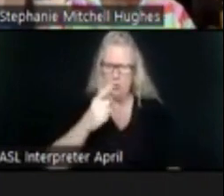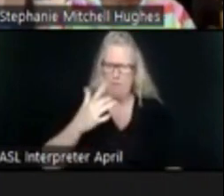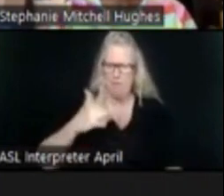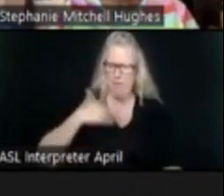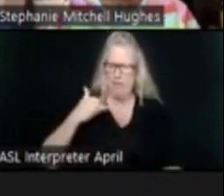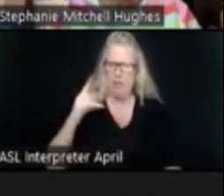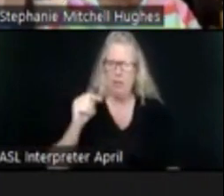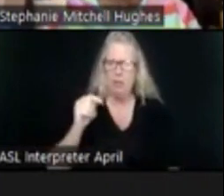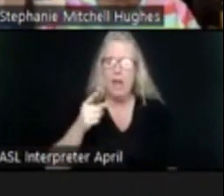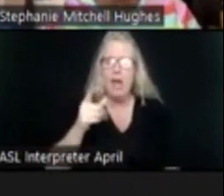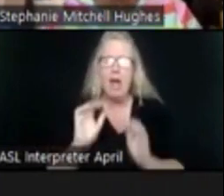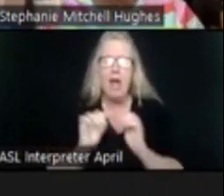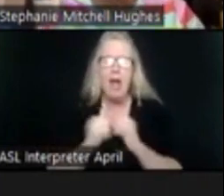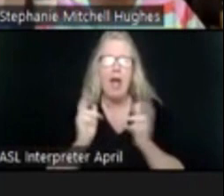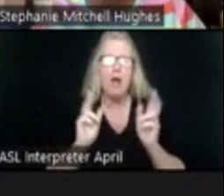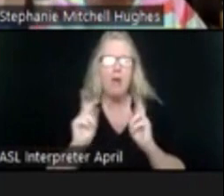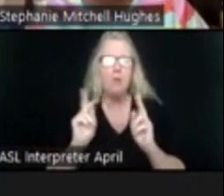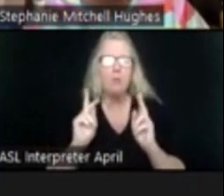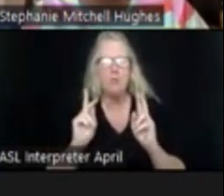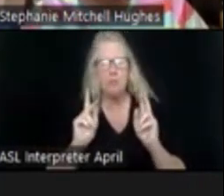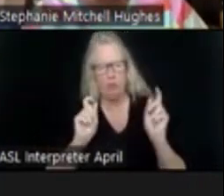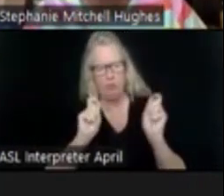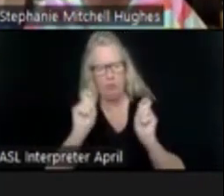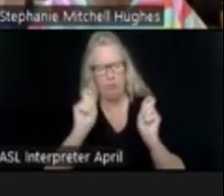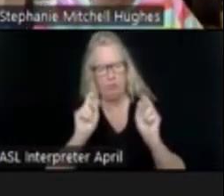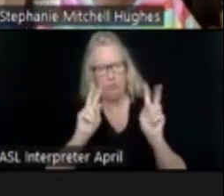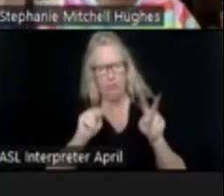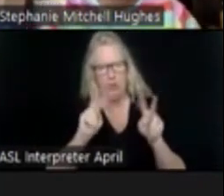THE WAY THAT PEOPLE LOOK.